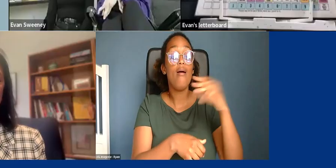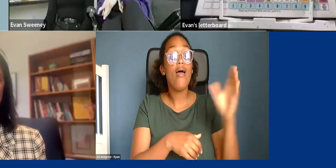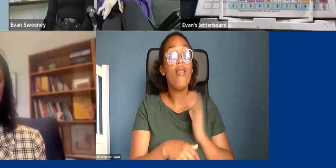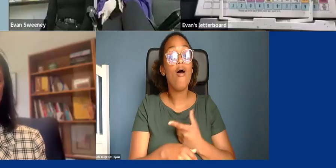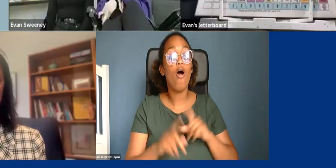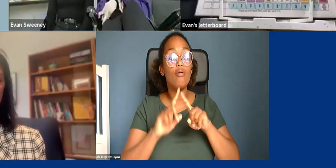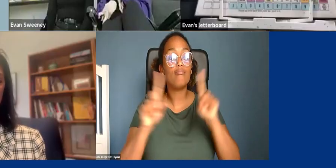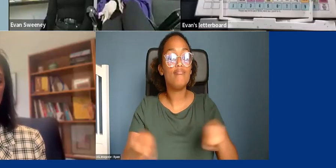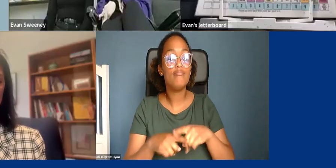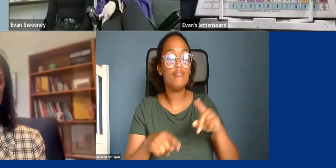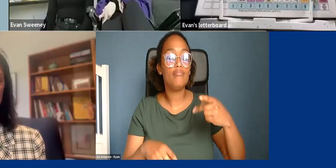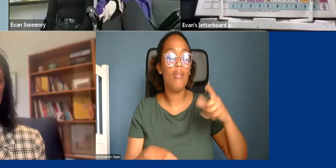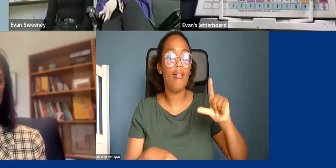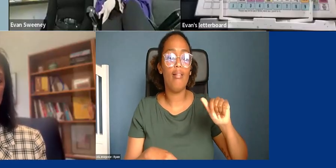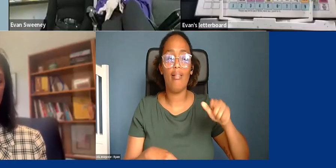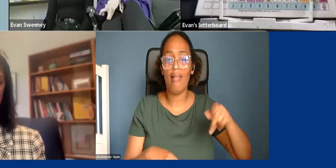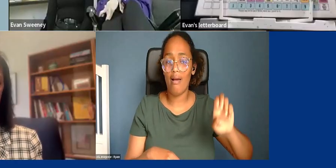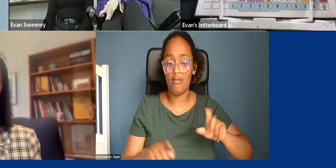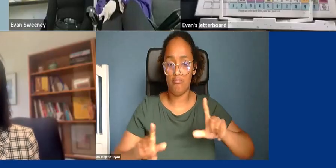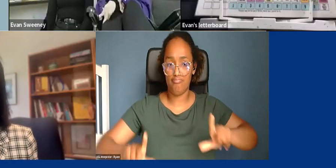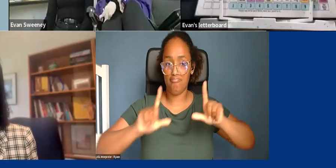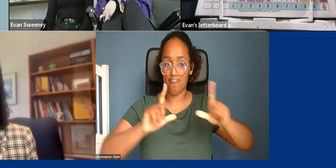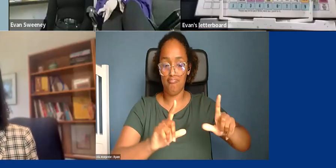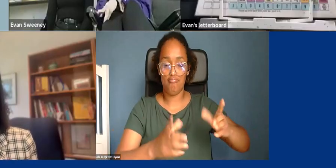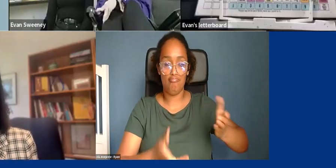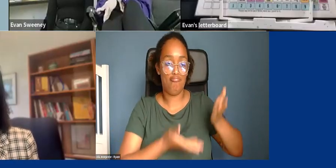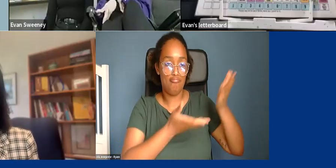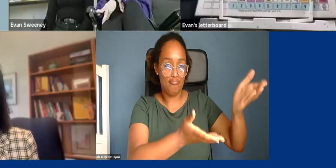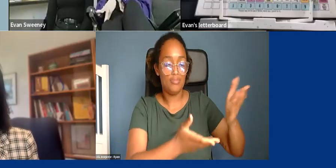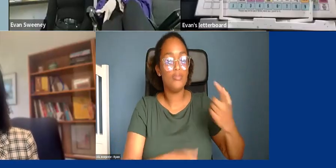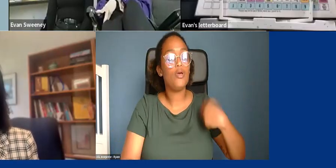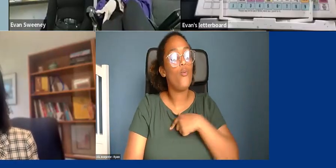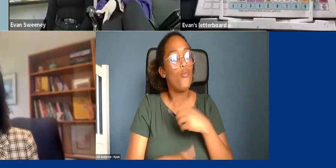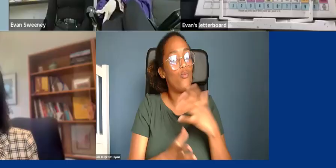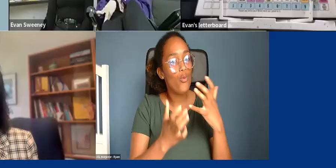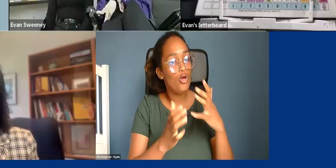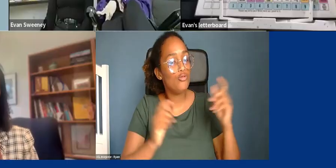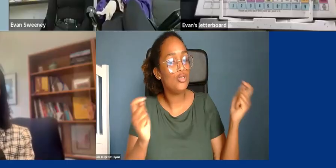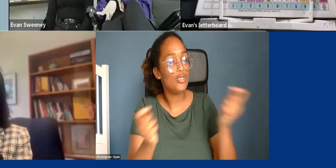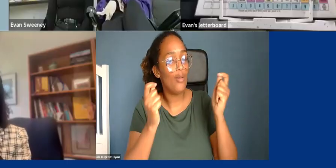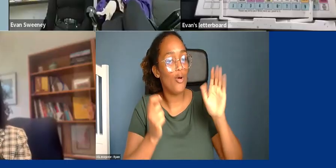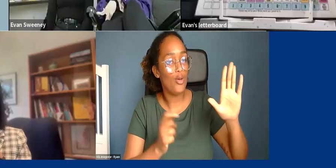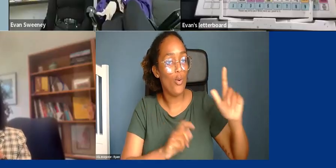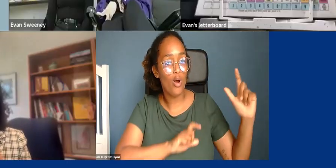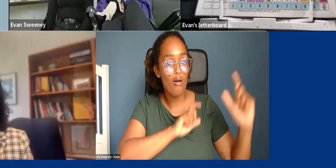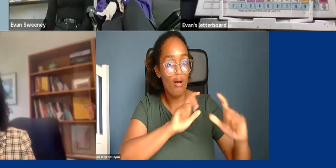really, really honored to celebrate your contributions and welcome you into this fellowship community.